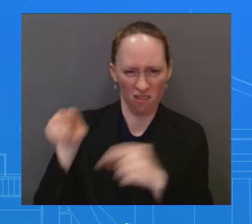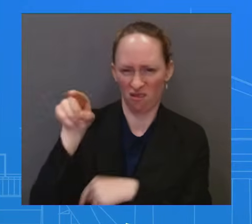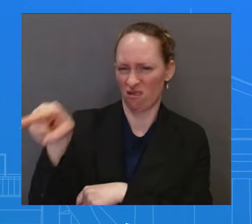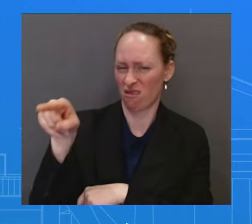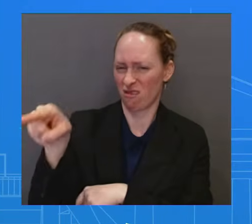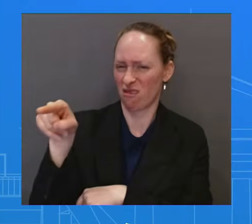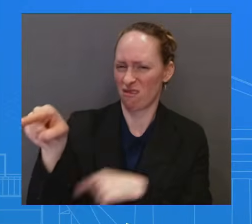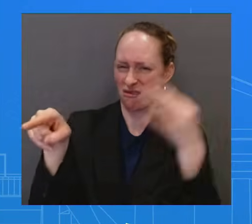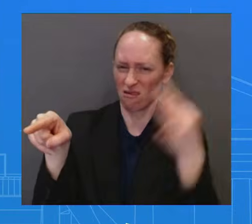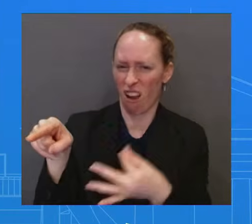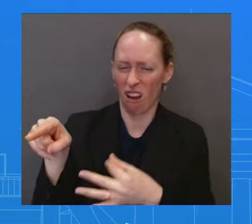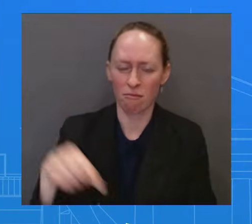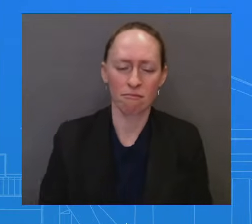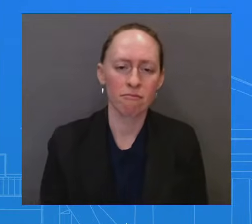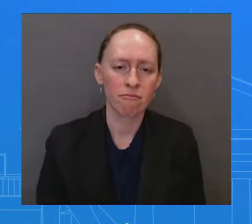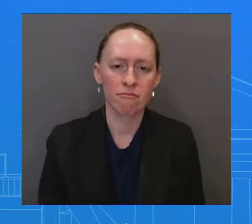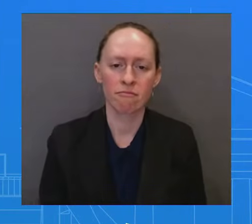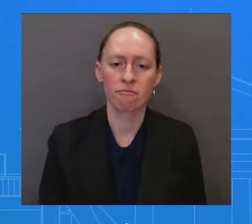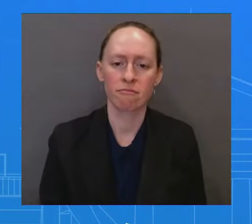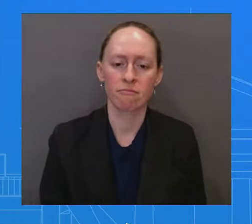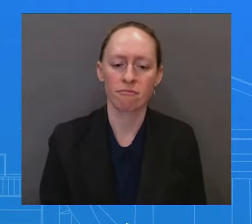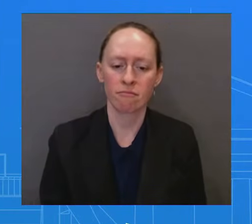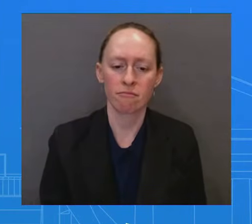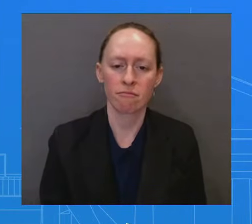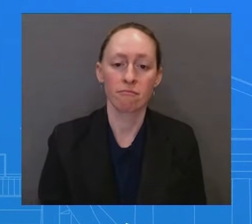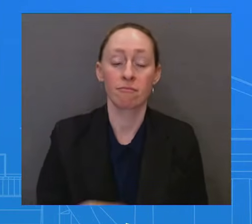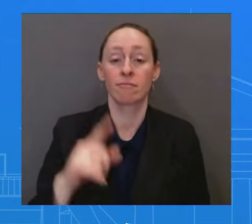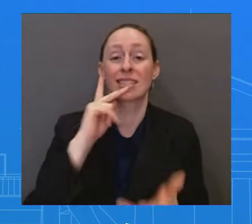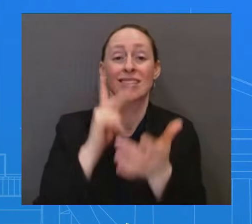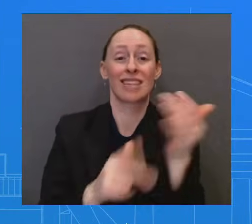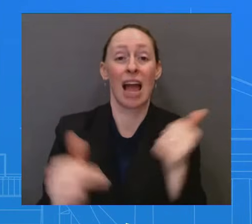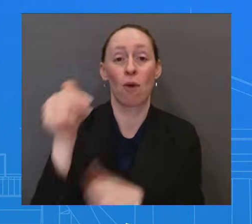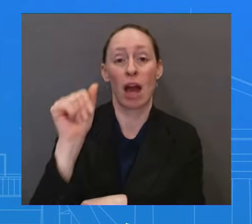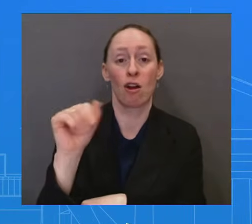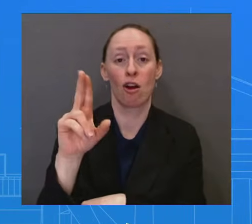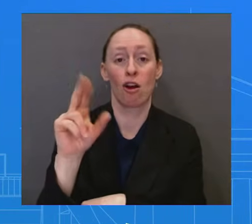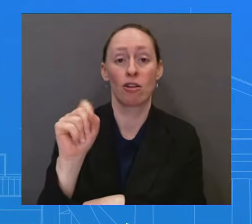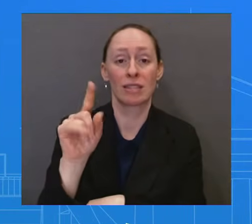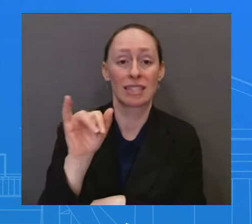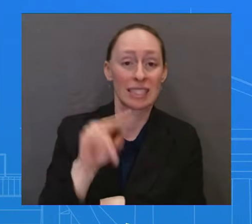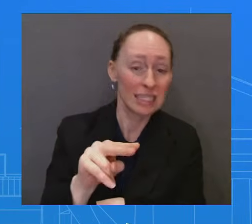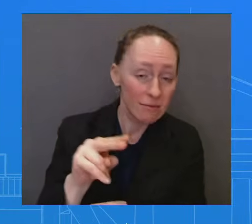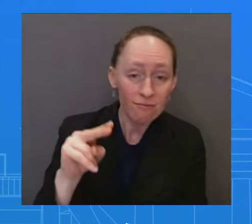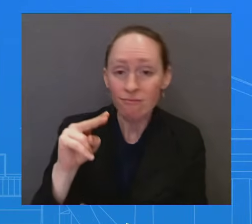have talked to them about our lessons learned in doing those kinds of transitions and what we learn- -- what we did right,